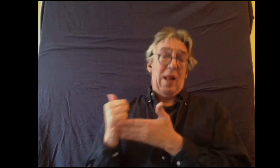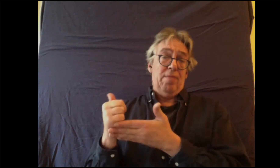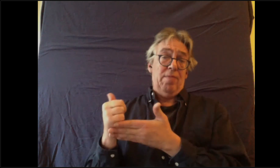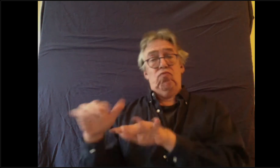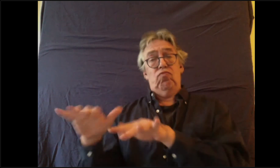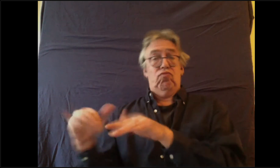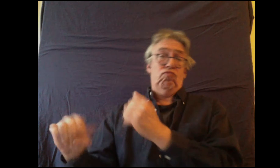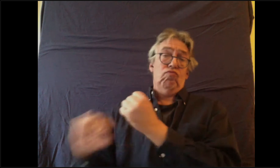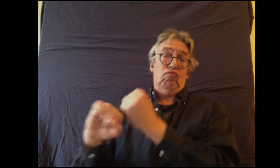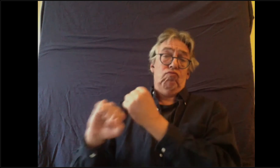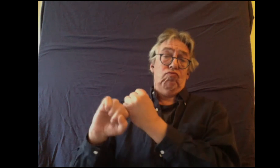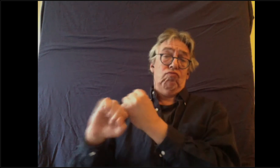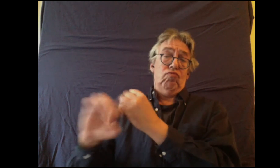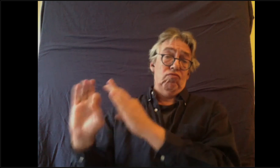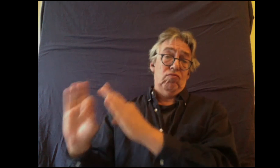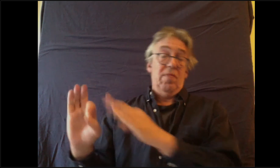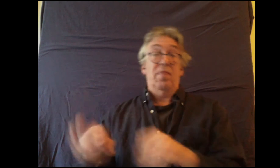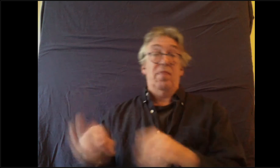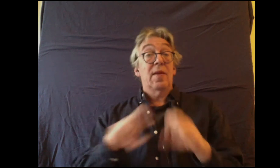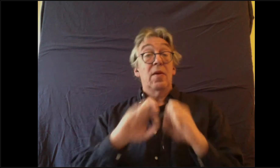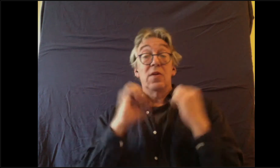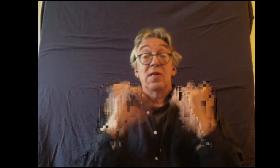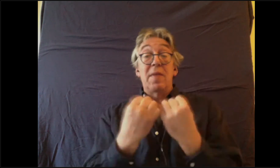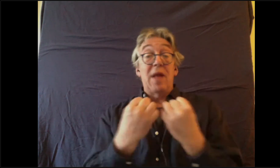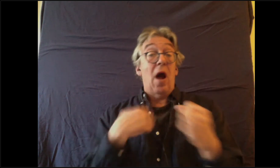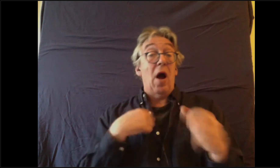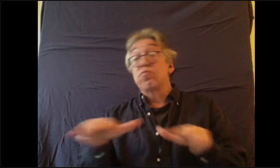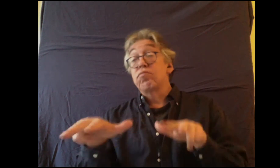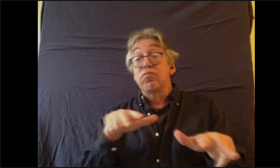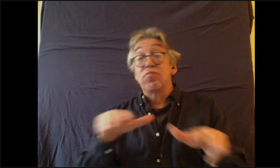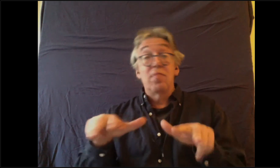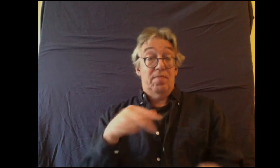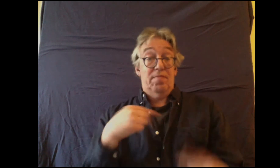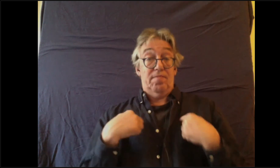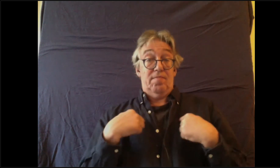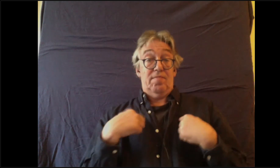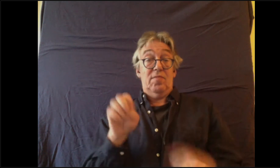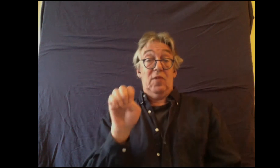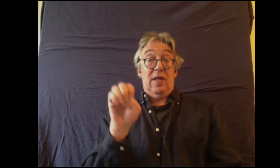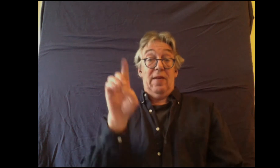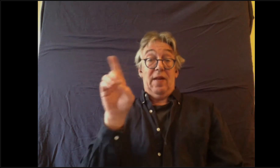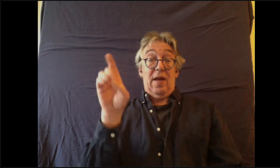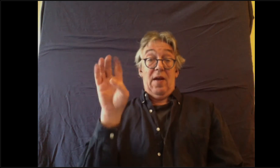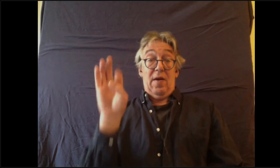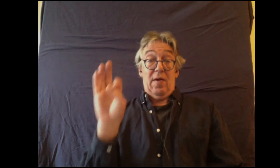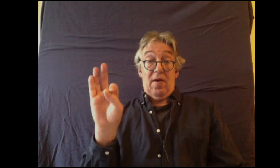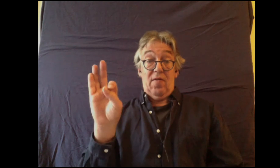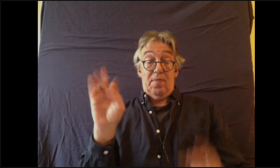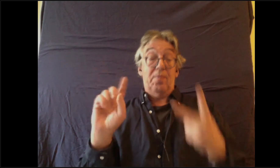This seminar is organized by the EDF. And this is the third one in a series of webinars